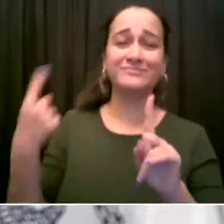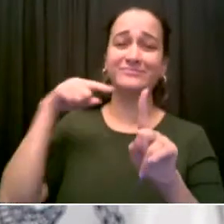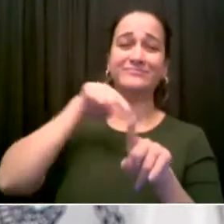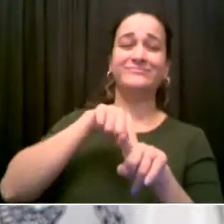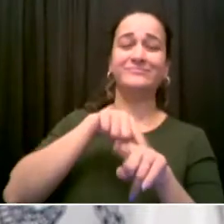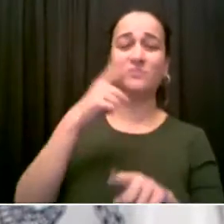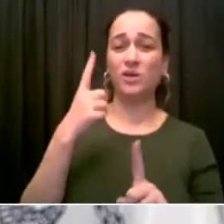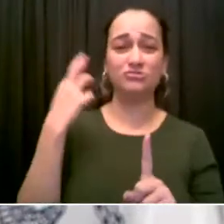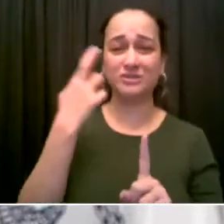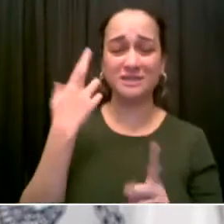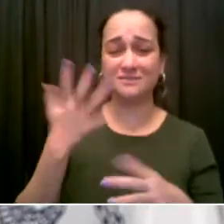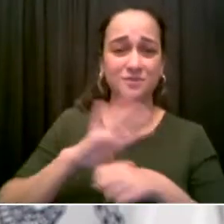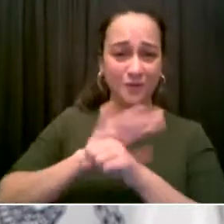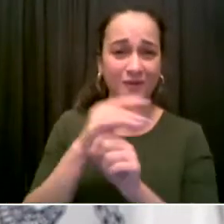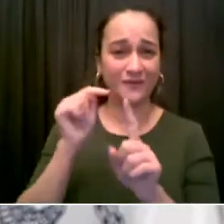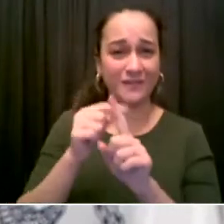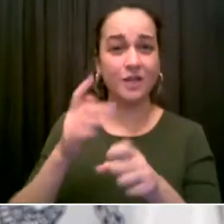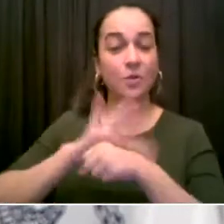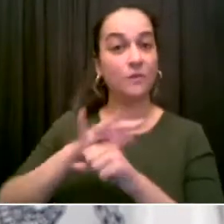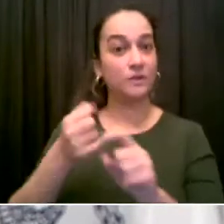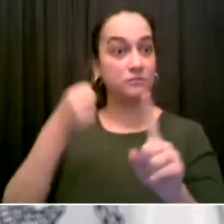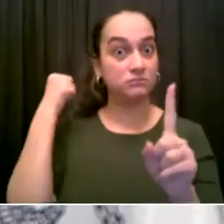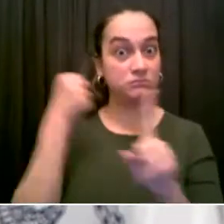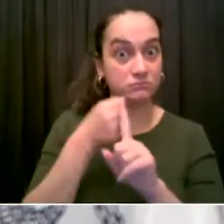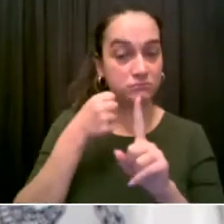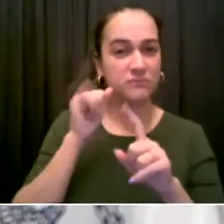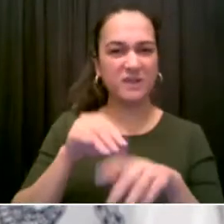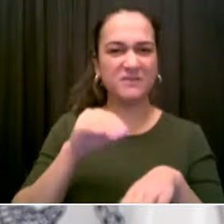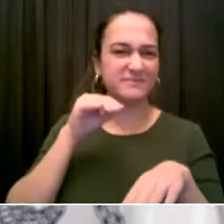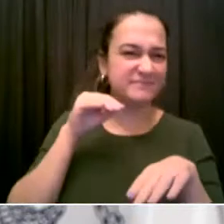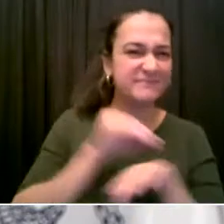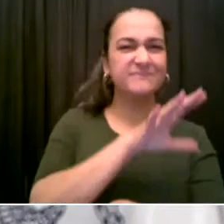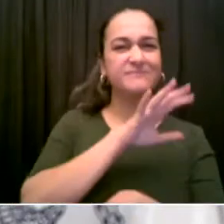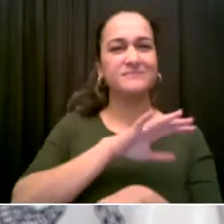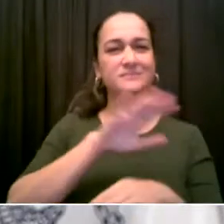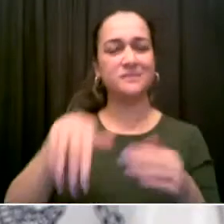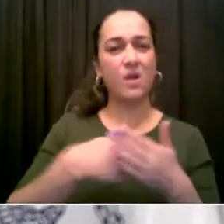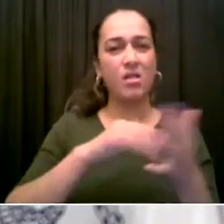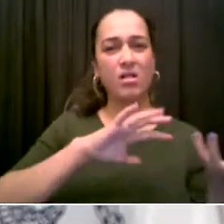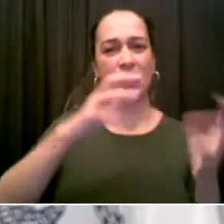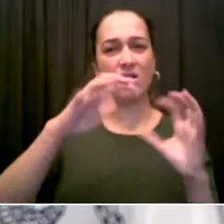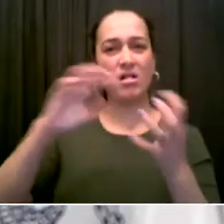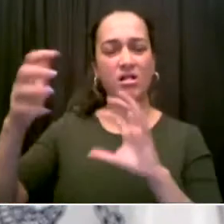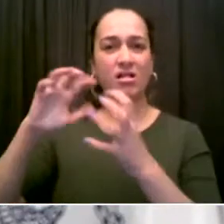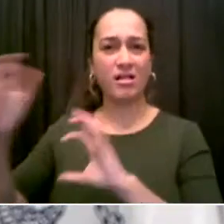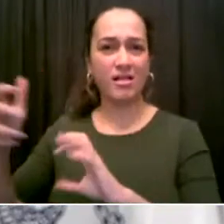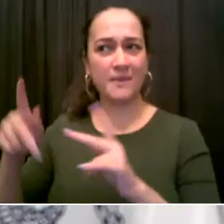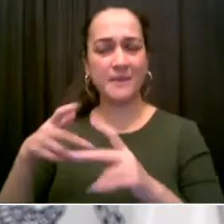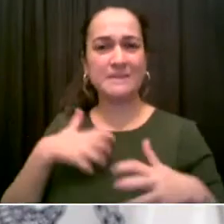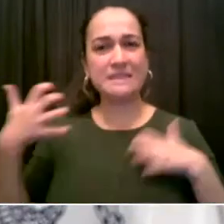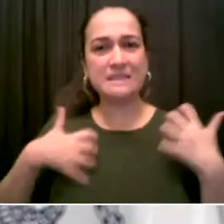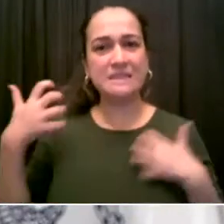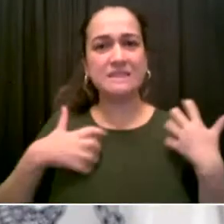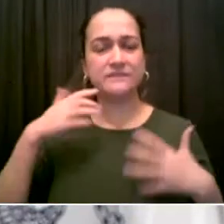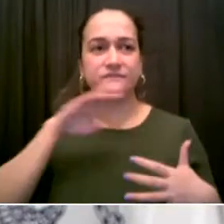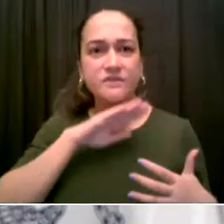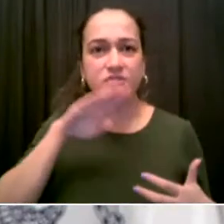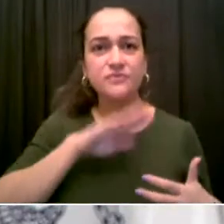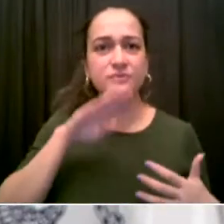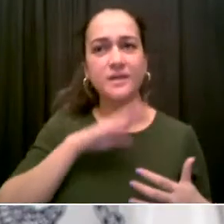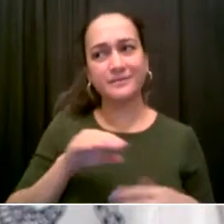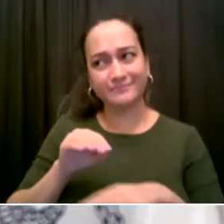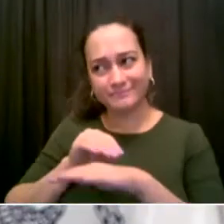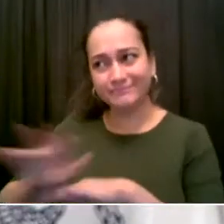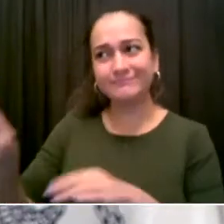WE ARE TURNING